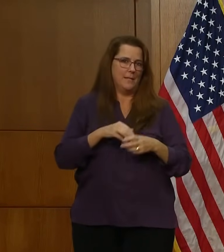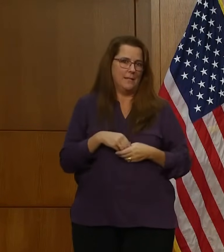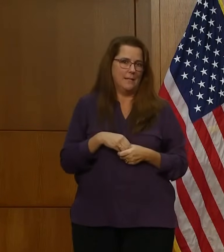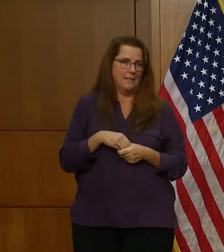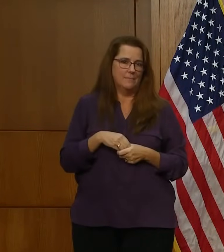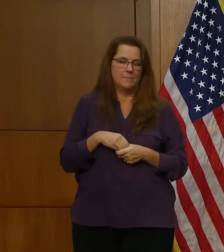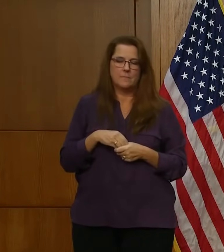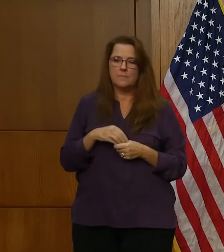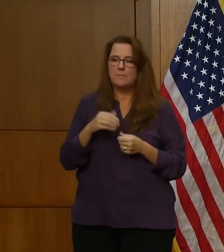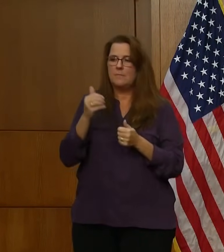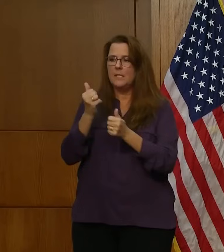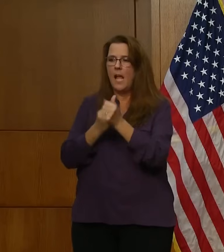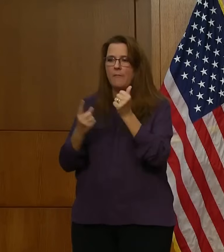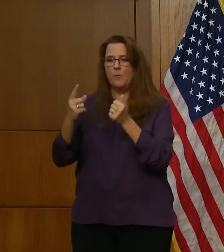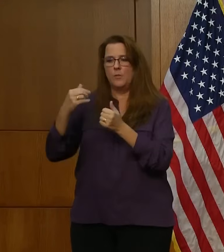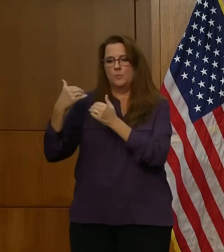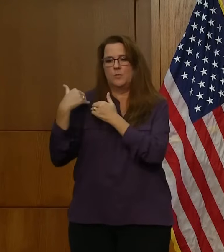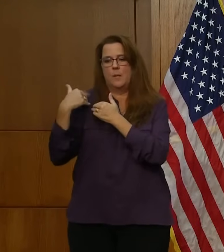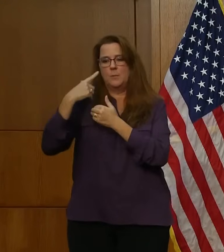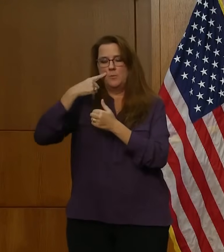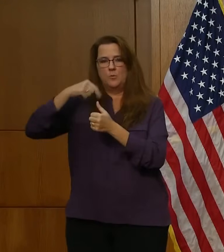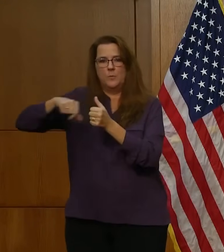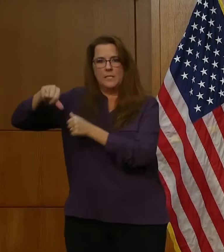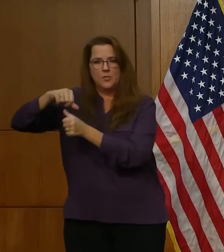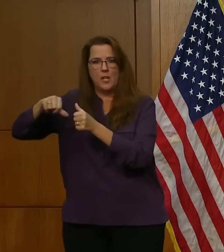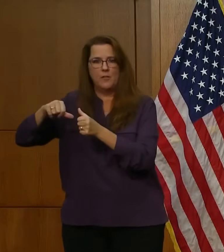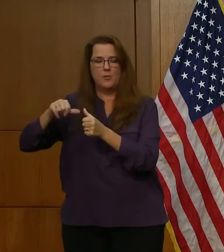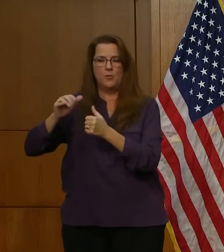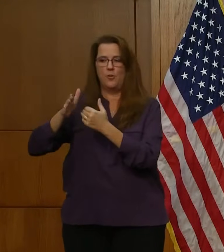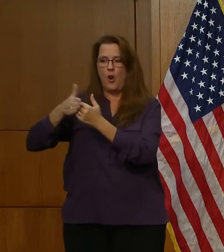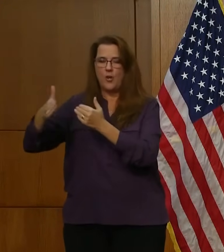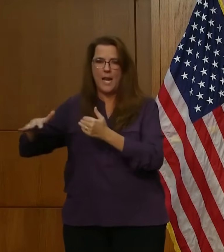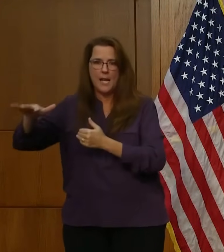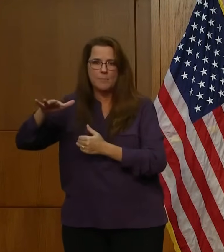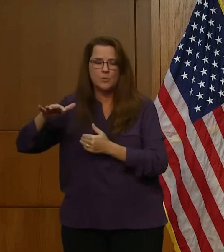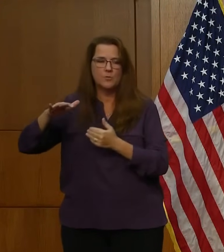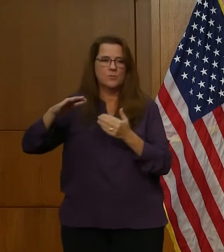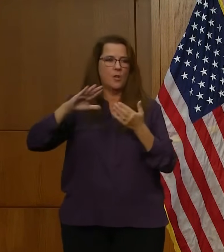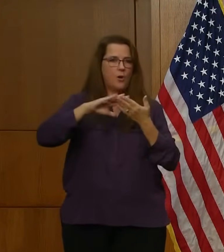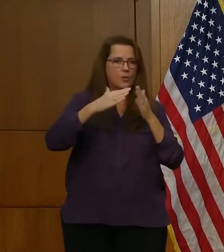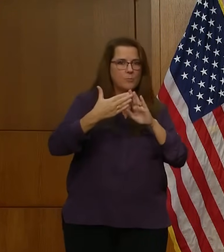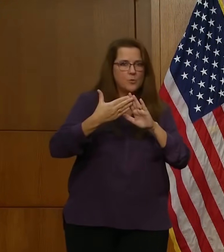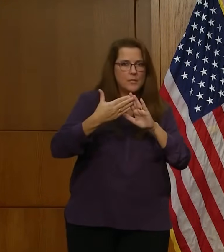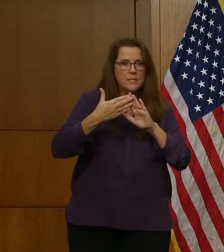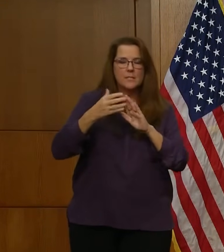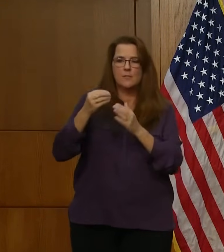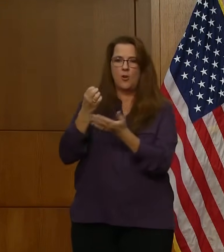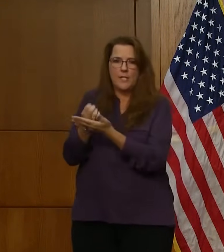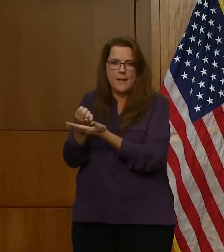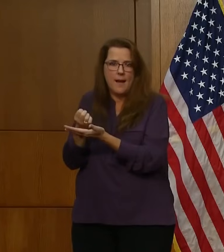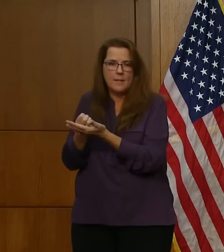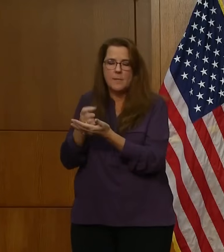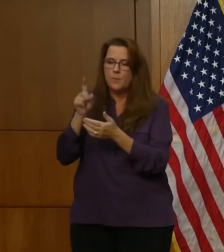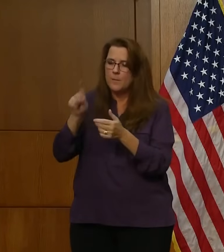IS THE BIGGEST CLASS PROJECT WE'VE EVER PARTICIPATED IN. WE ALL ARE RESPONSIBLE TO EACH